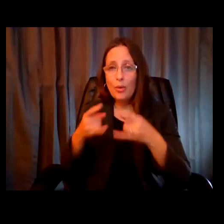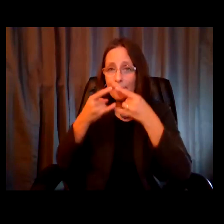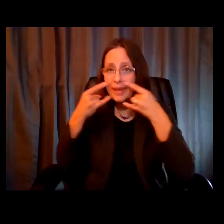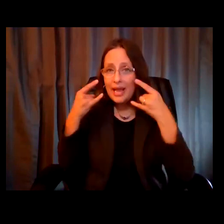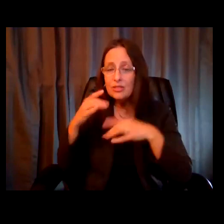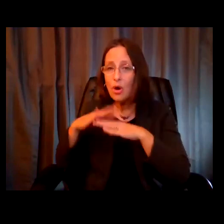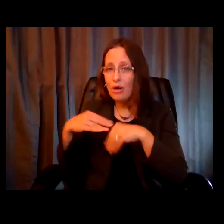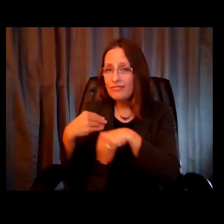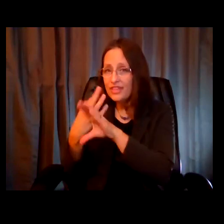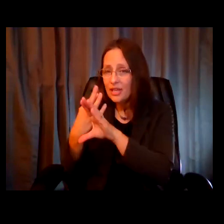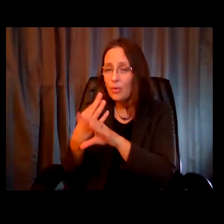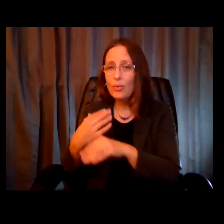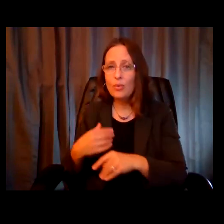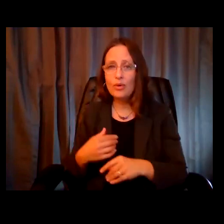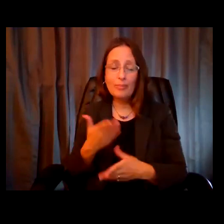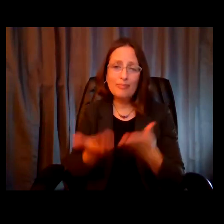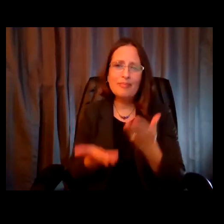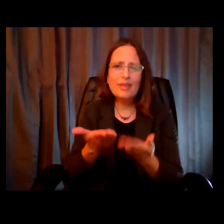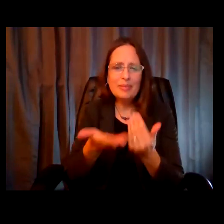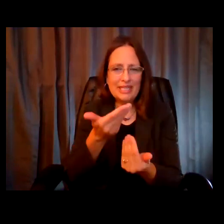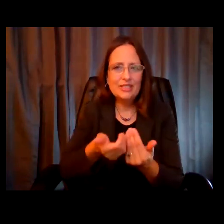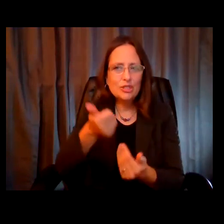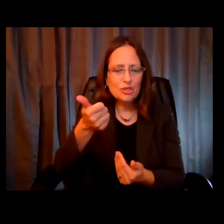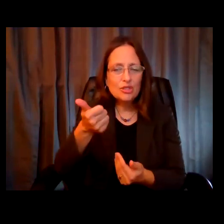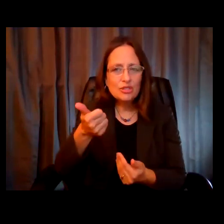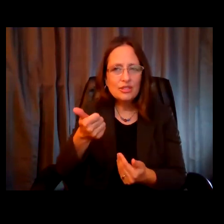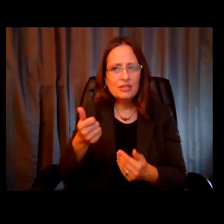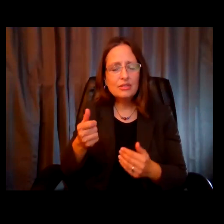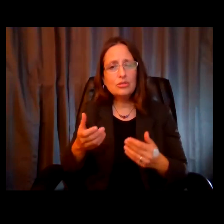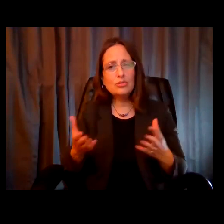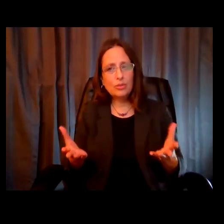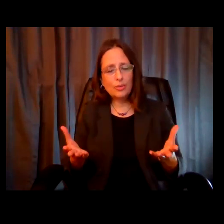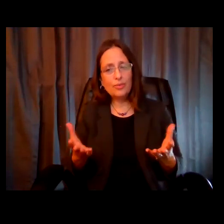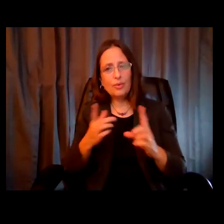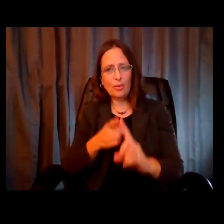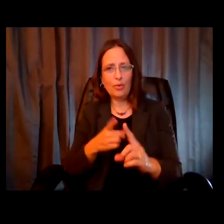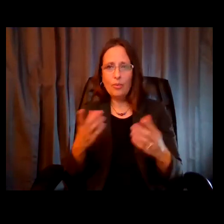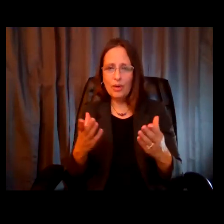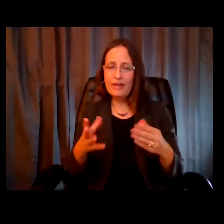A lot of these. Providers won't know basic and sometimes advances options.